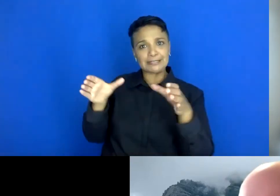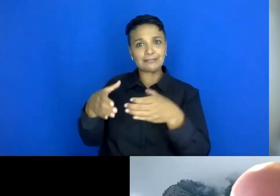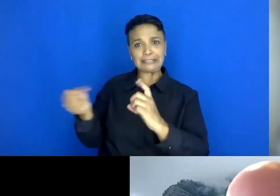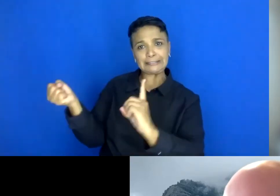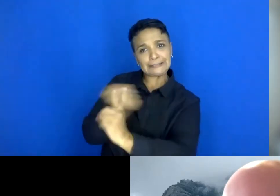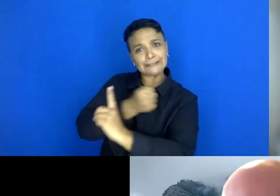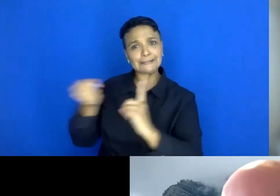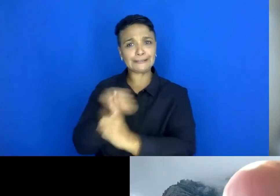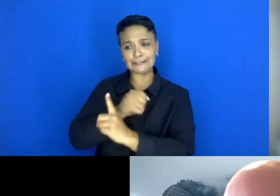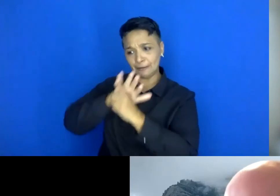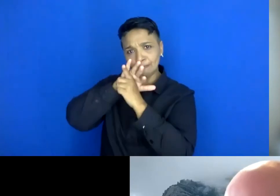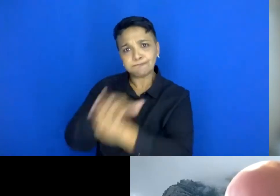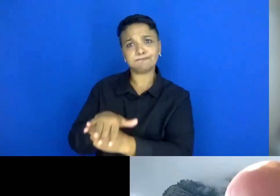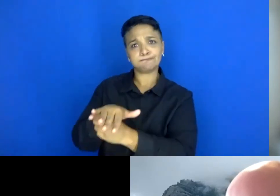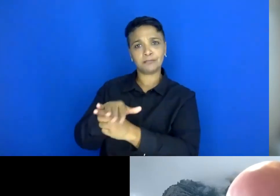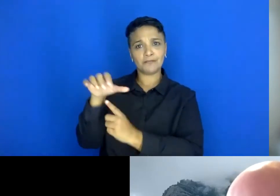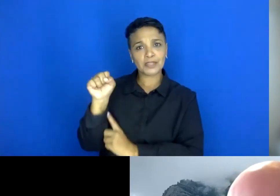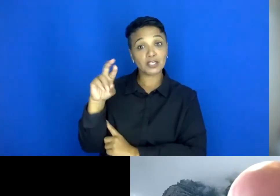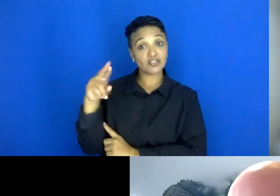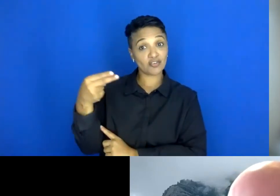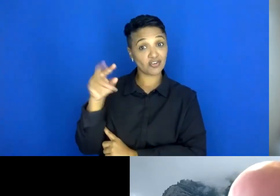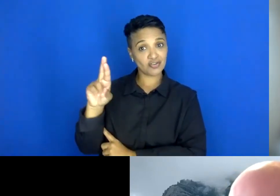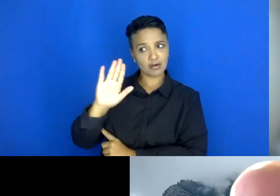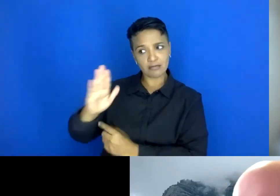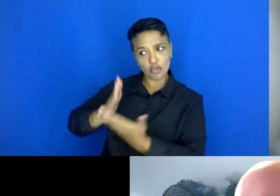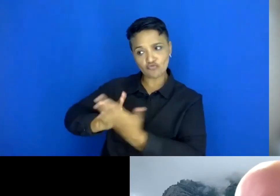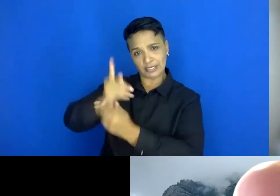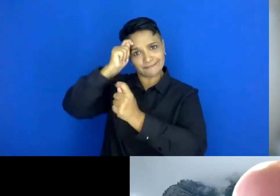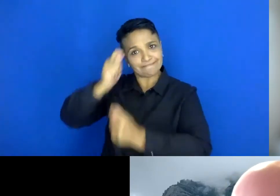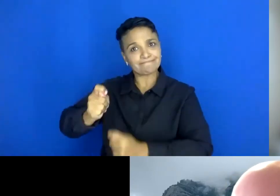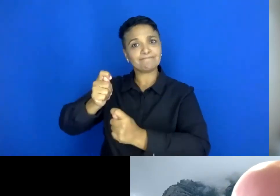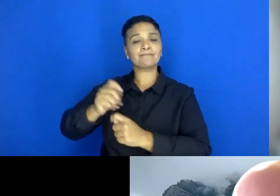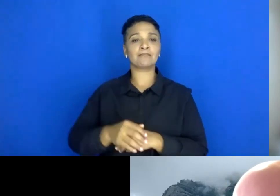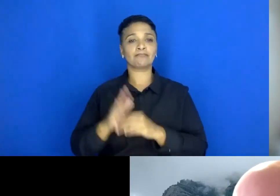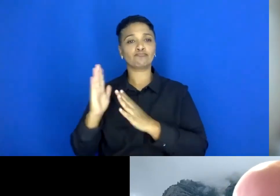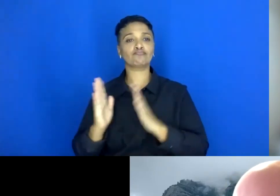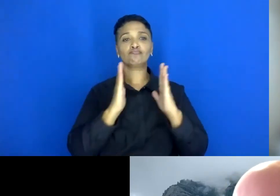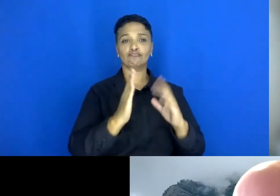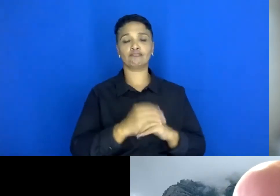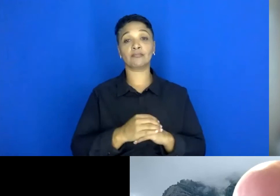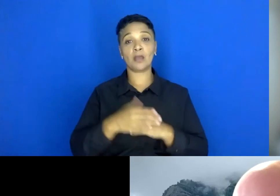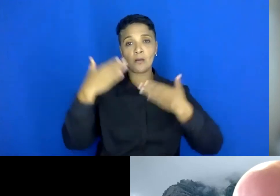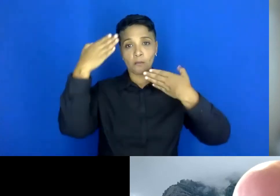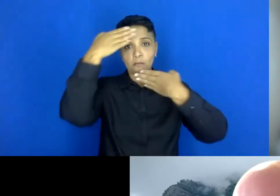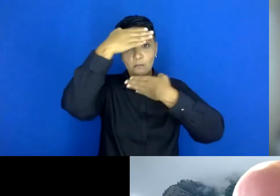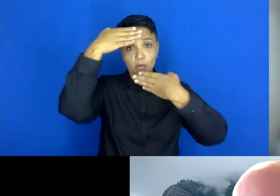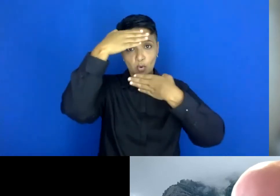access their sexual and reproductive health and rights in morocco we made sure that srhr services